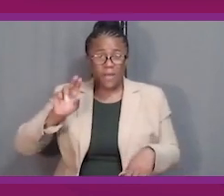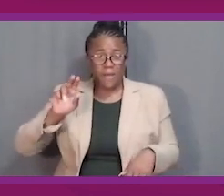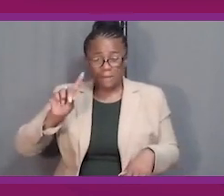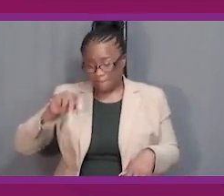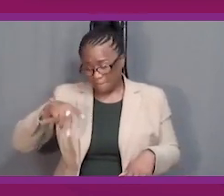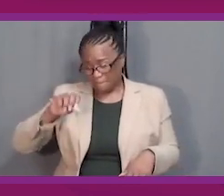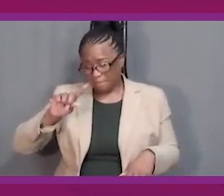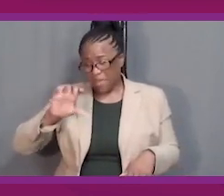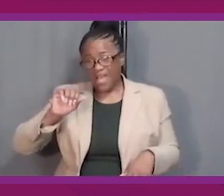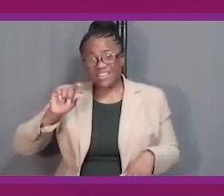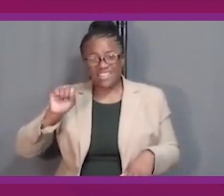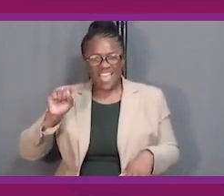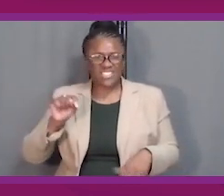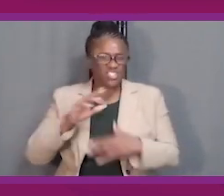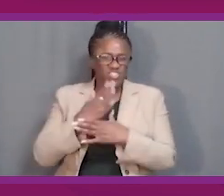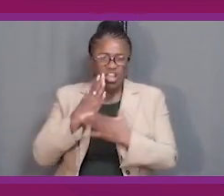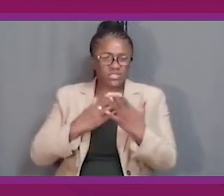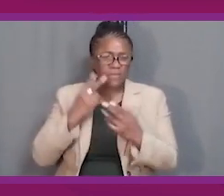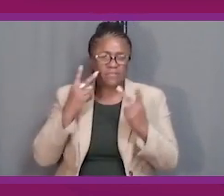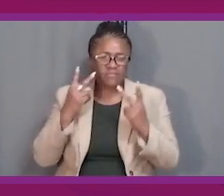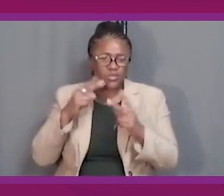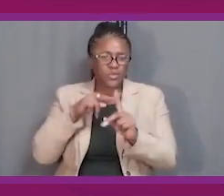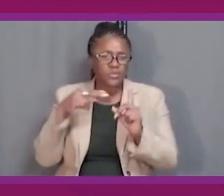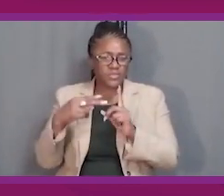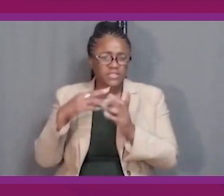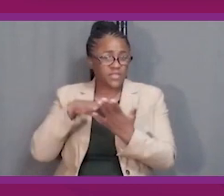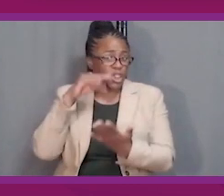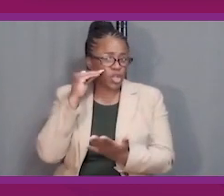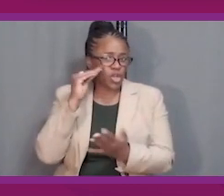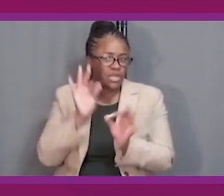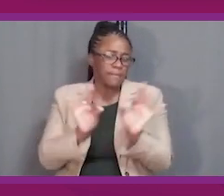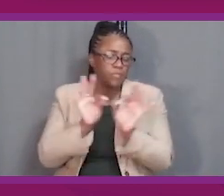Mia, it's just been a real honor to meet you and thank you for all you said. And Angeline,